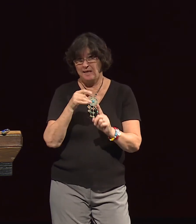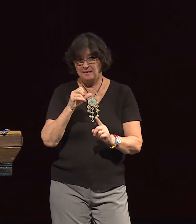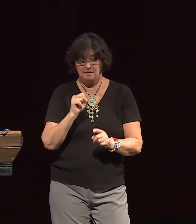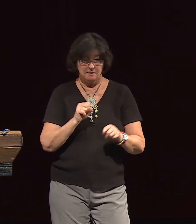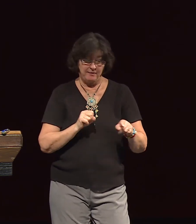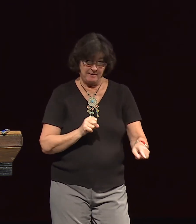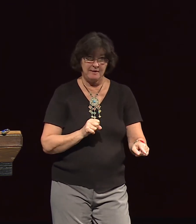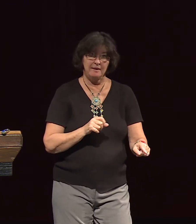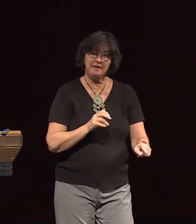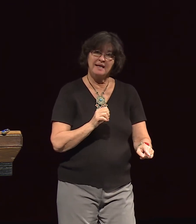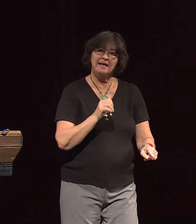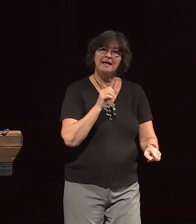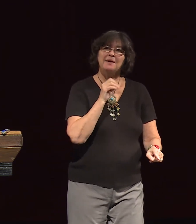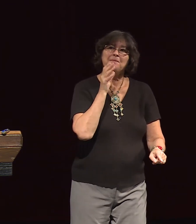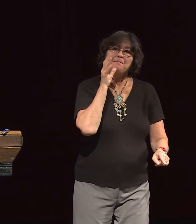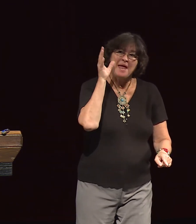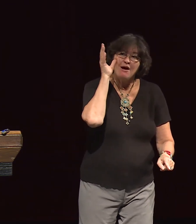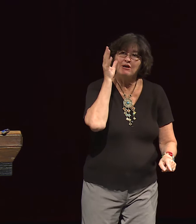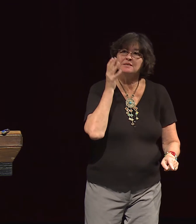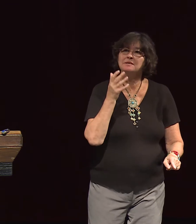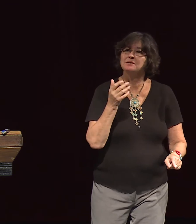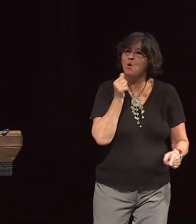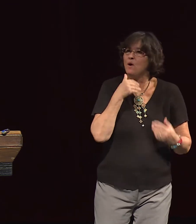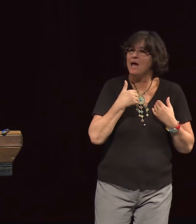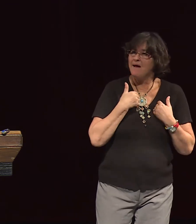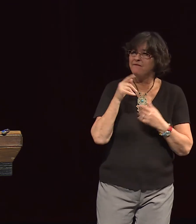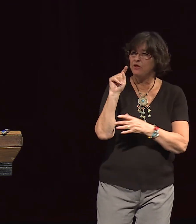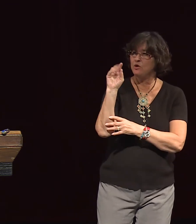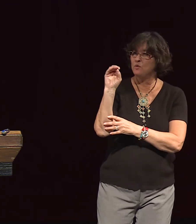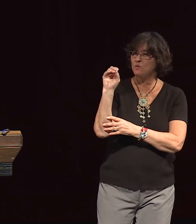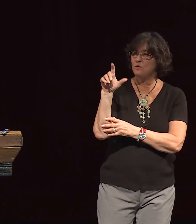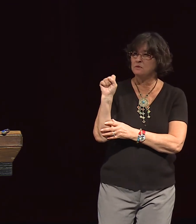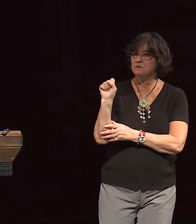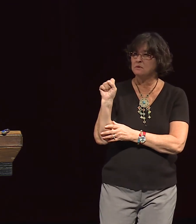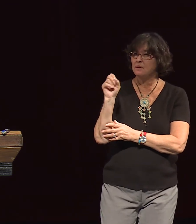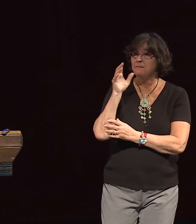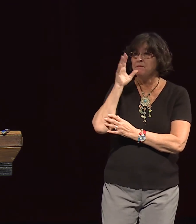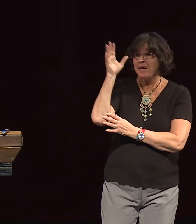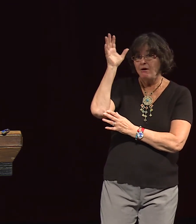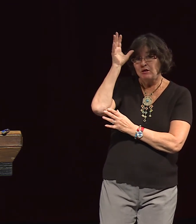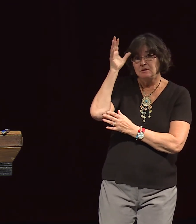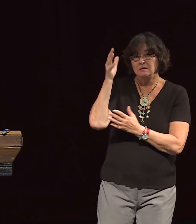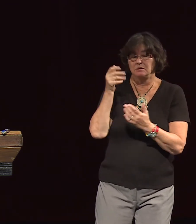And the point is that parents don't have the tools.